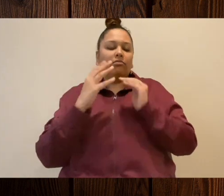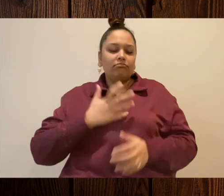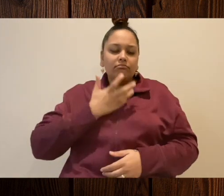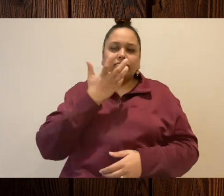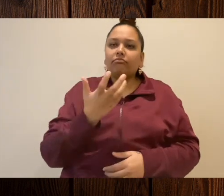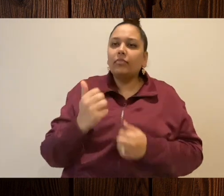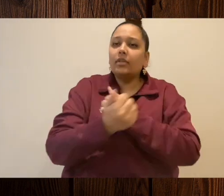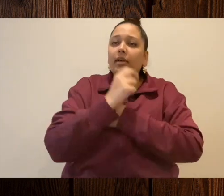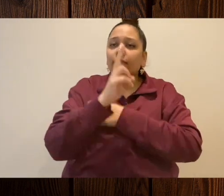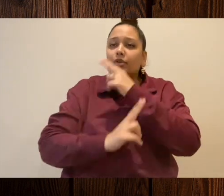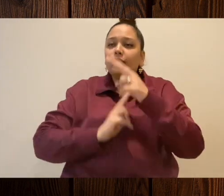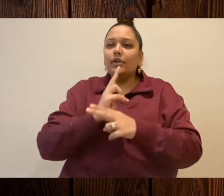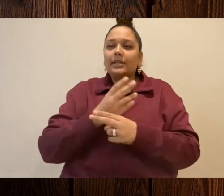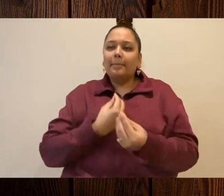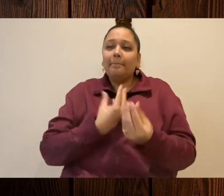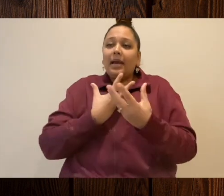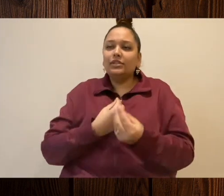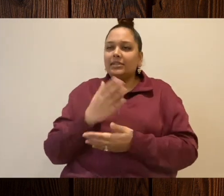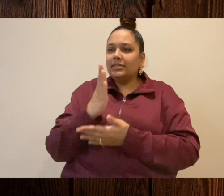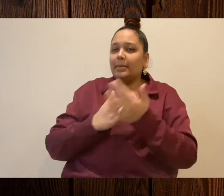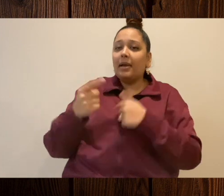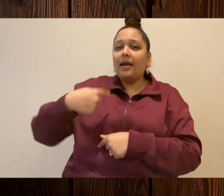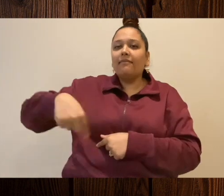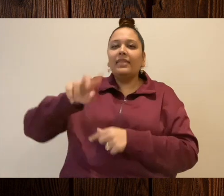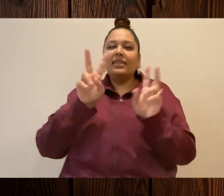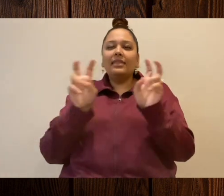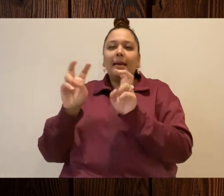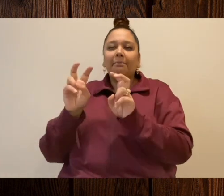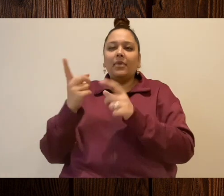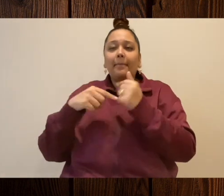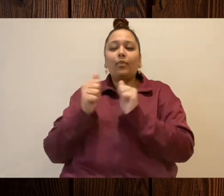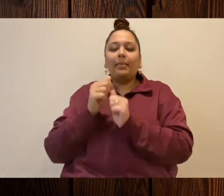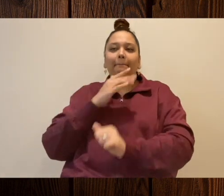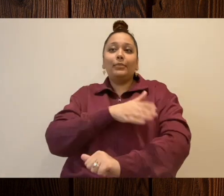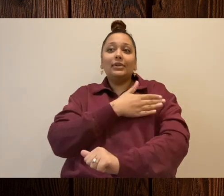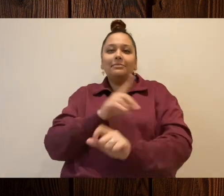show up as an artist. So yeah, I am Folk because I'm a